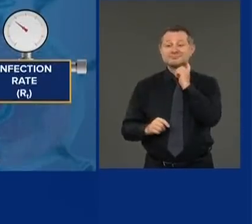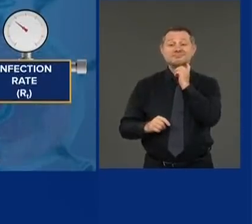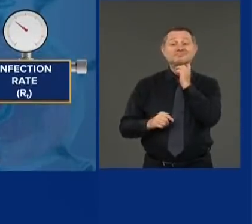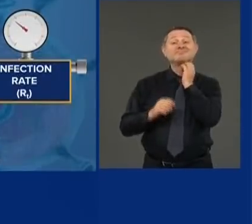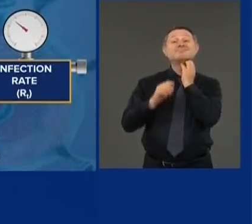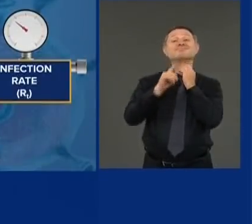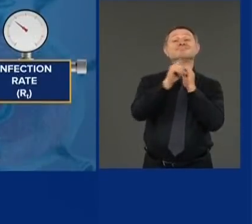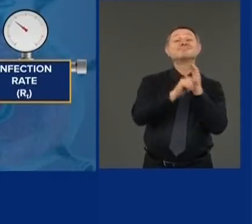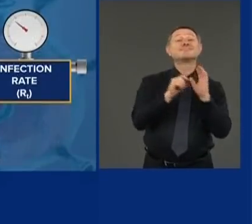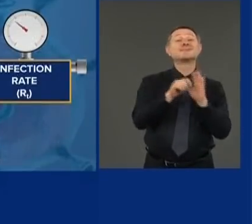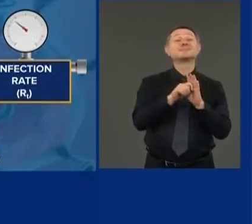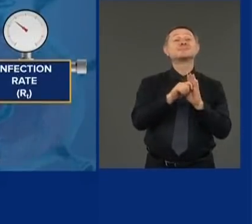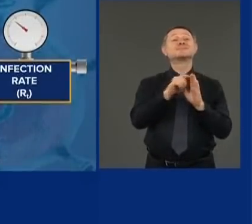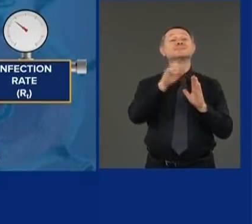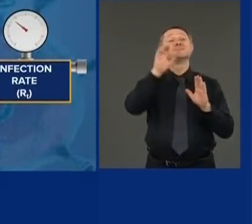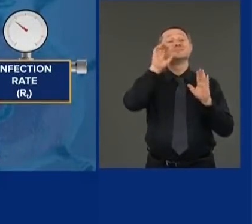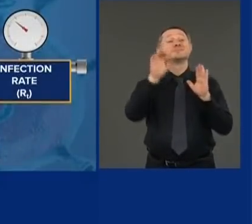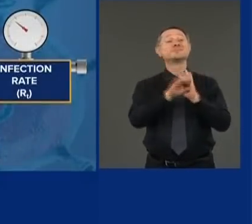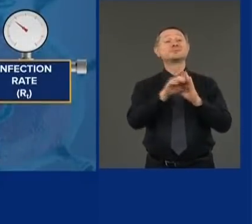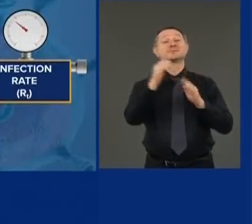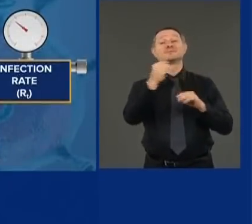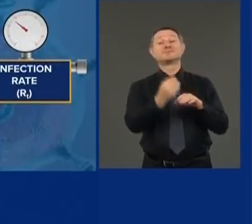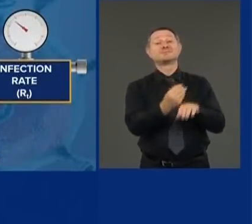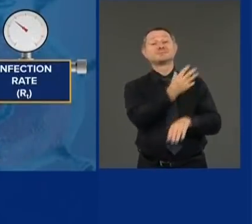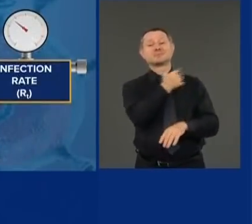AND IT'S WHAT WE SAID FROM DAY